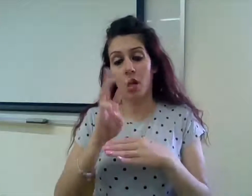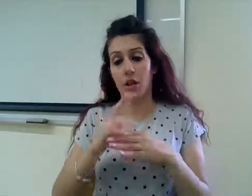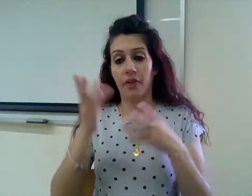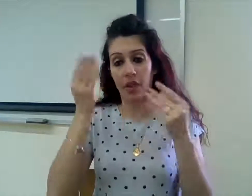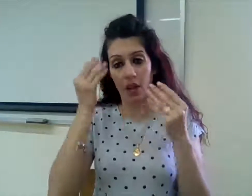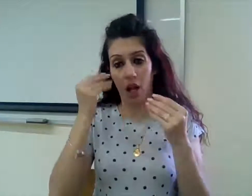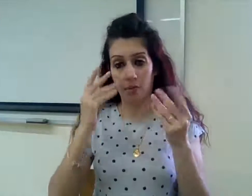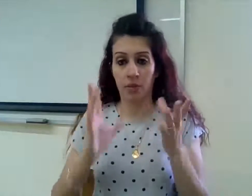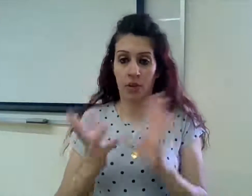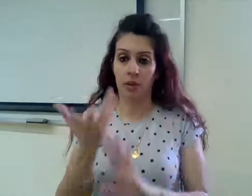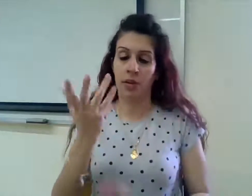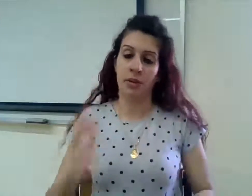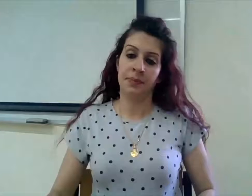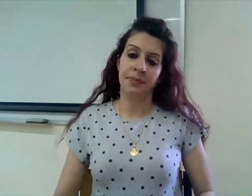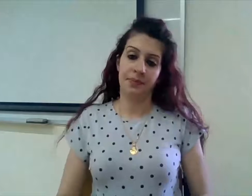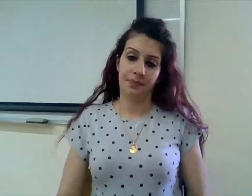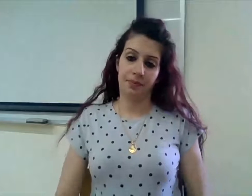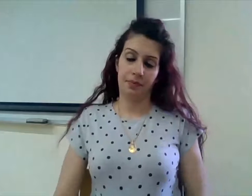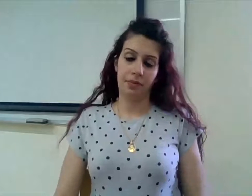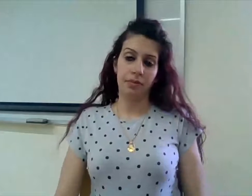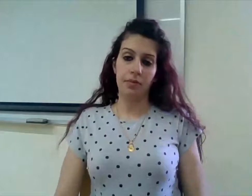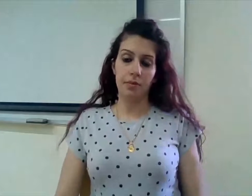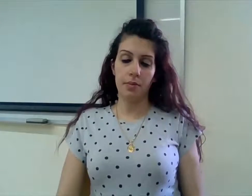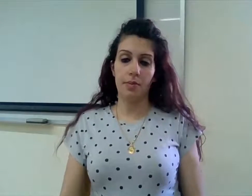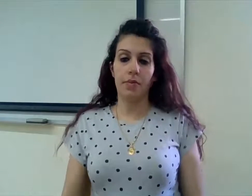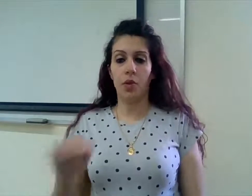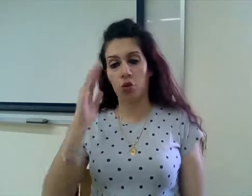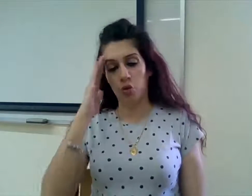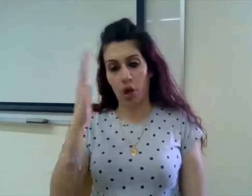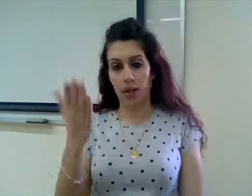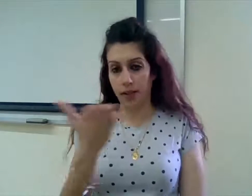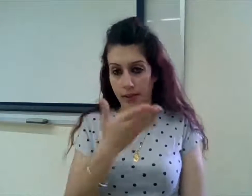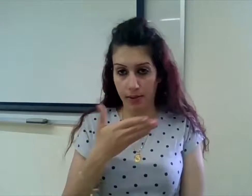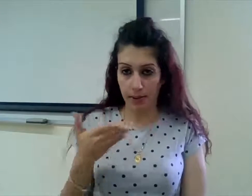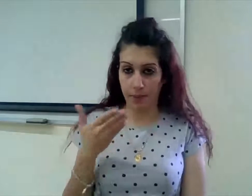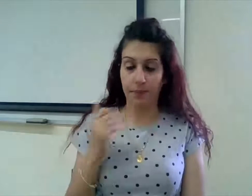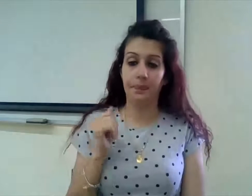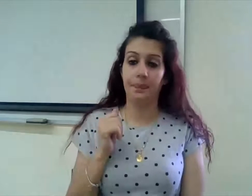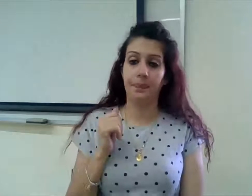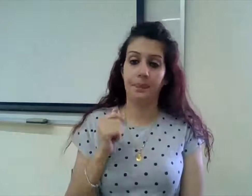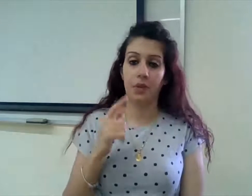for training and consulting they actually the question is more for the